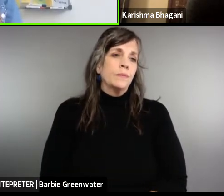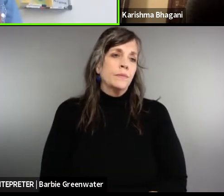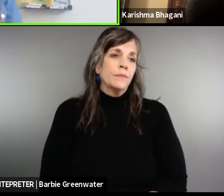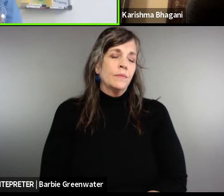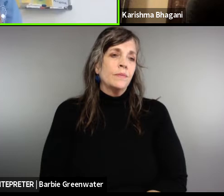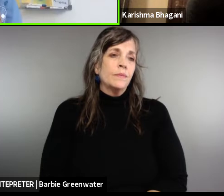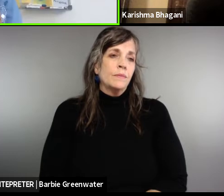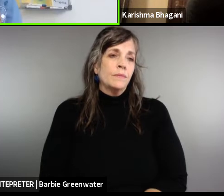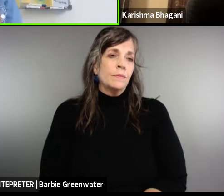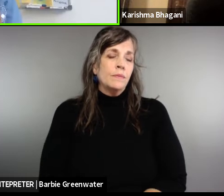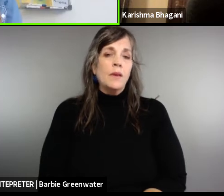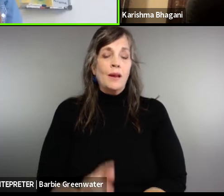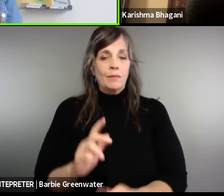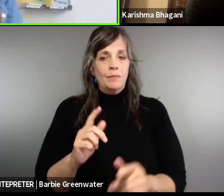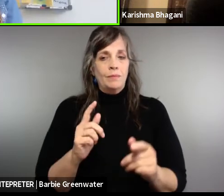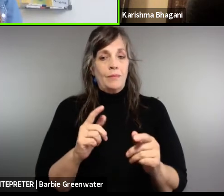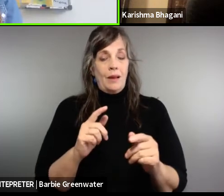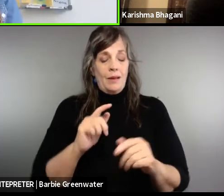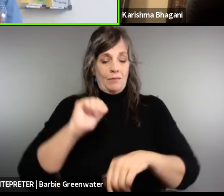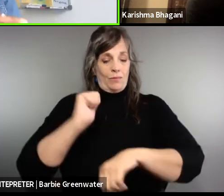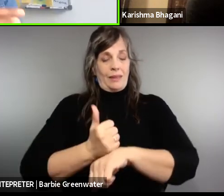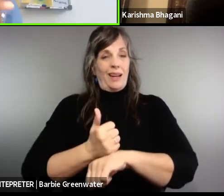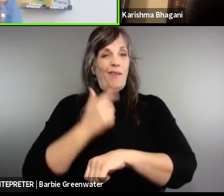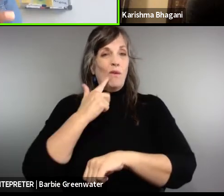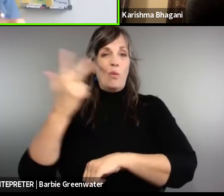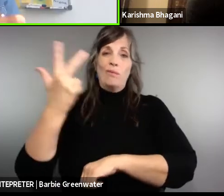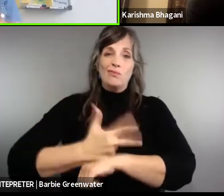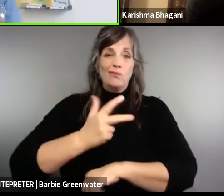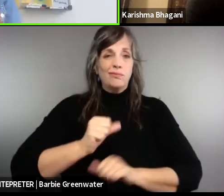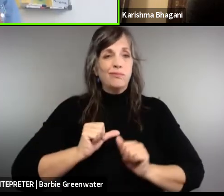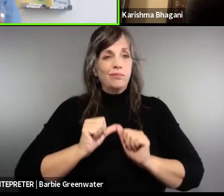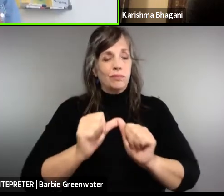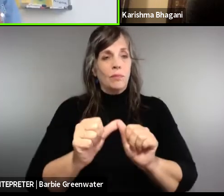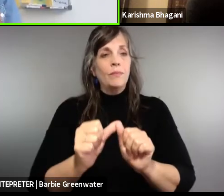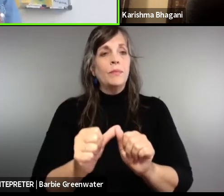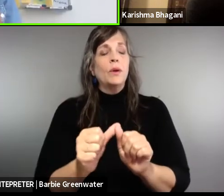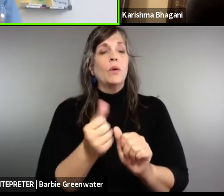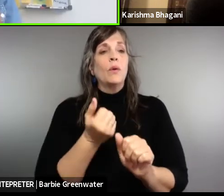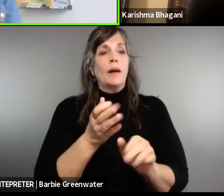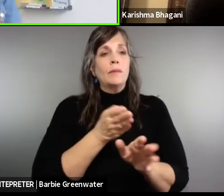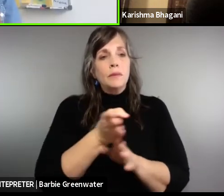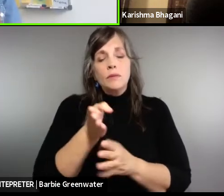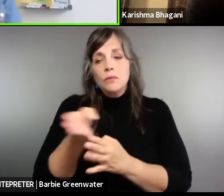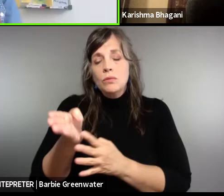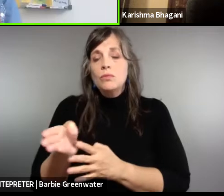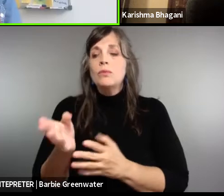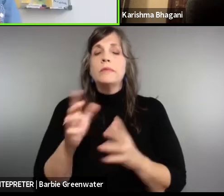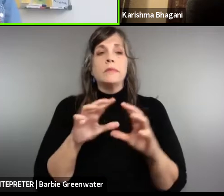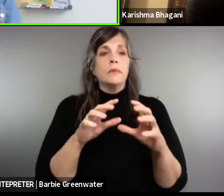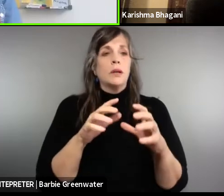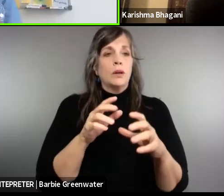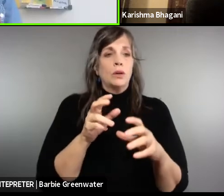We have a number of strands, two already which is what that's ready to go